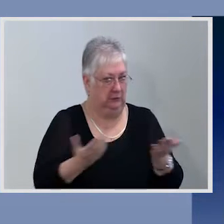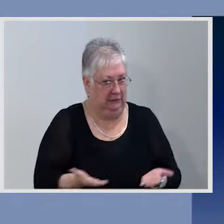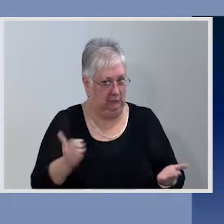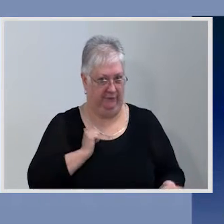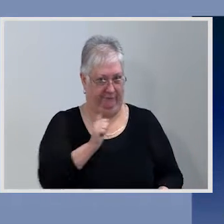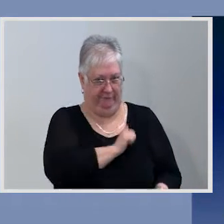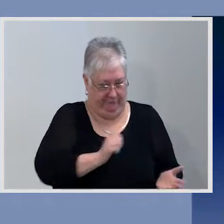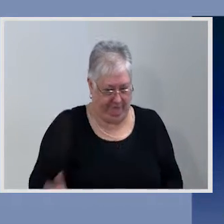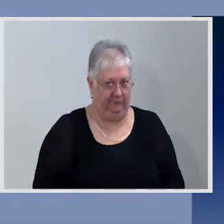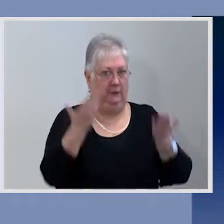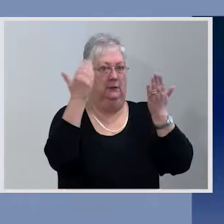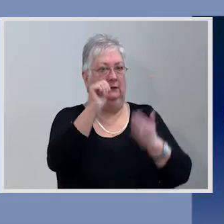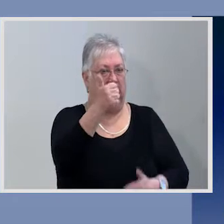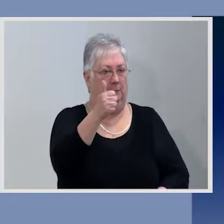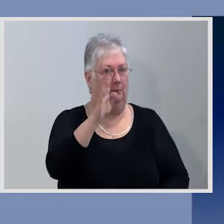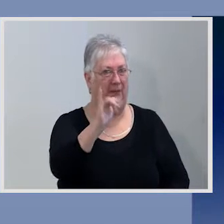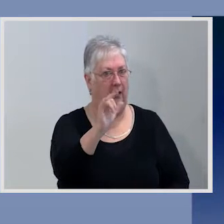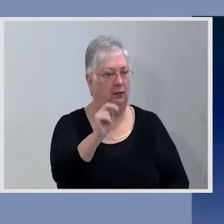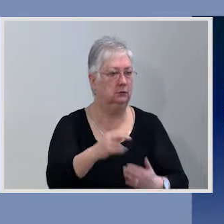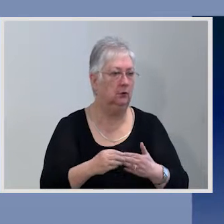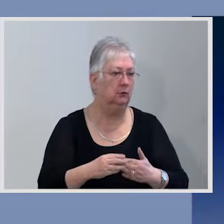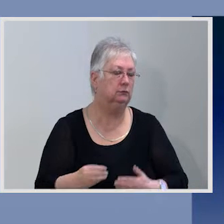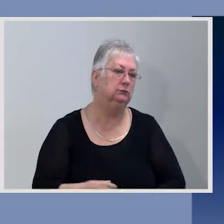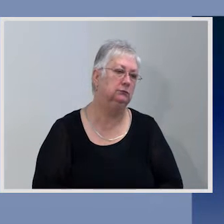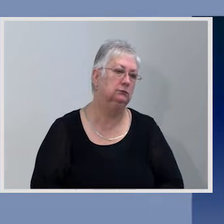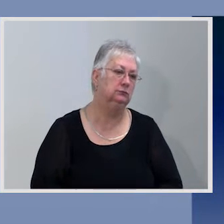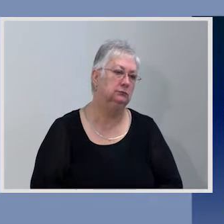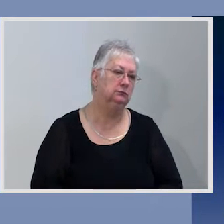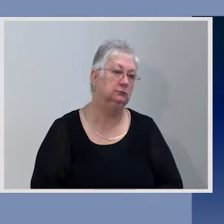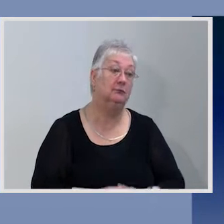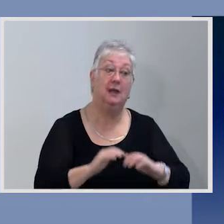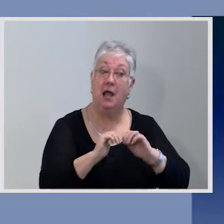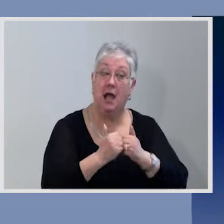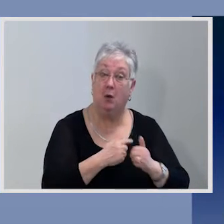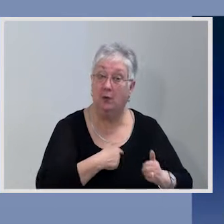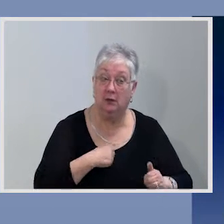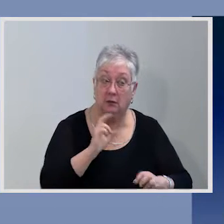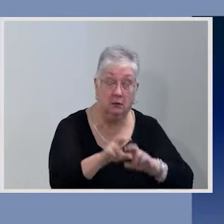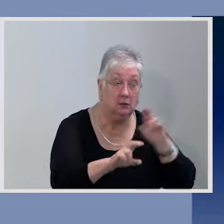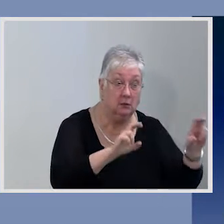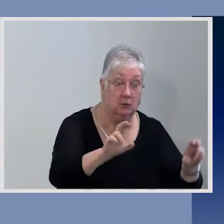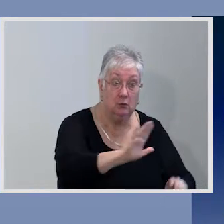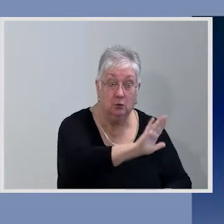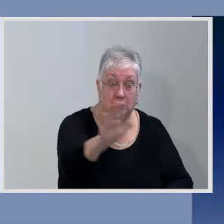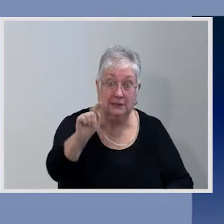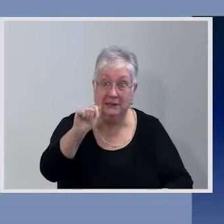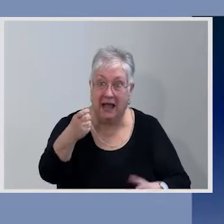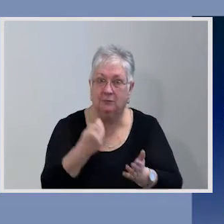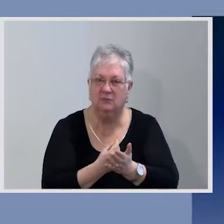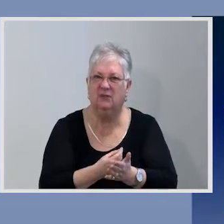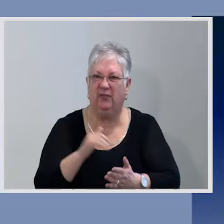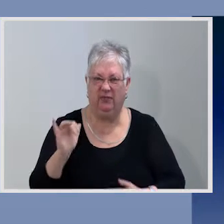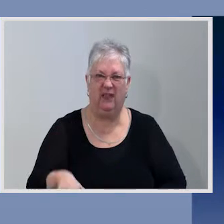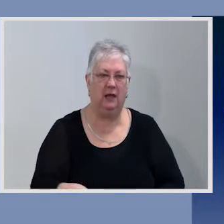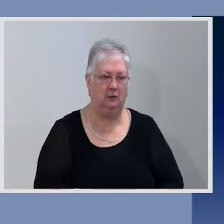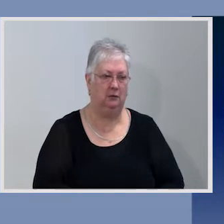ABOUT. IT'S HOW WE INVEST YOUR TAX DOLLARS, PROPERTY, SALES AND INCOME TAX THAT YOU PAY EVERY DAY.